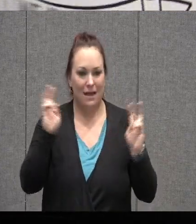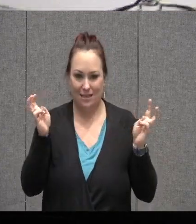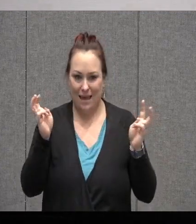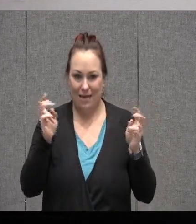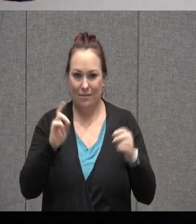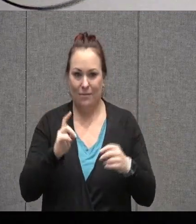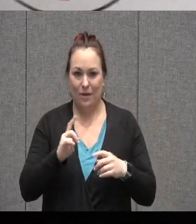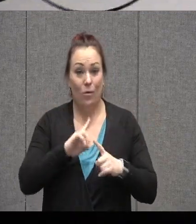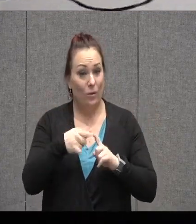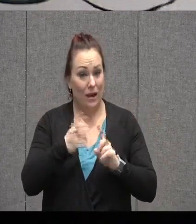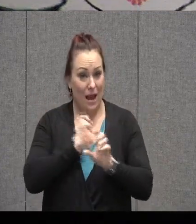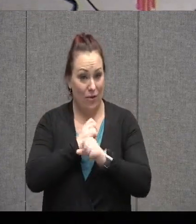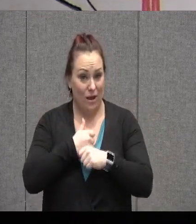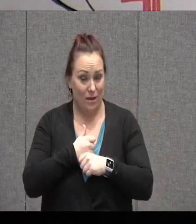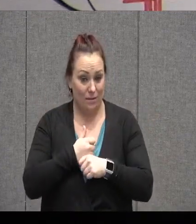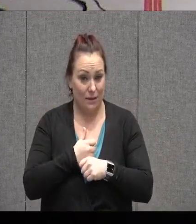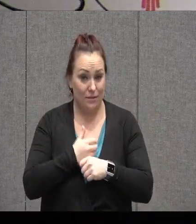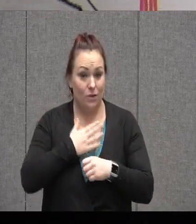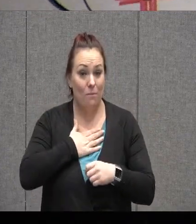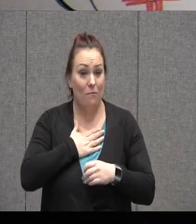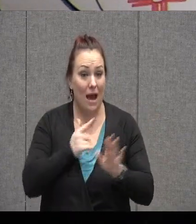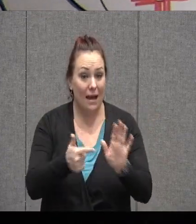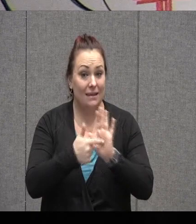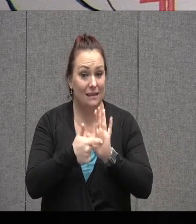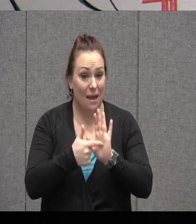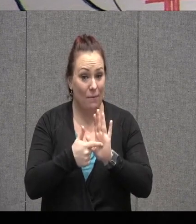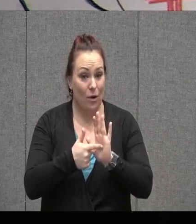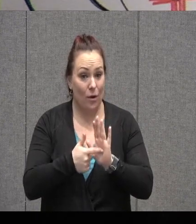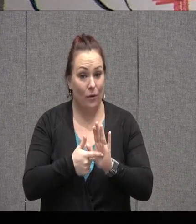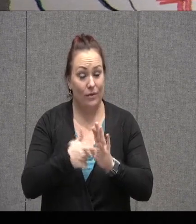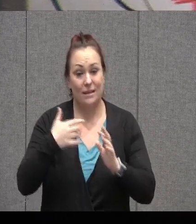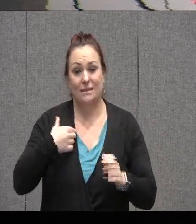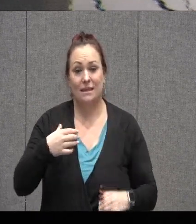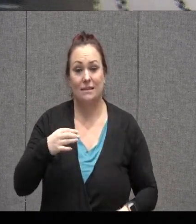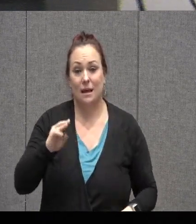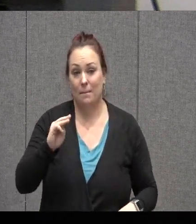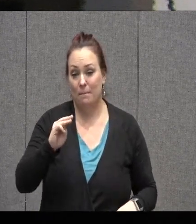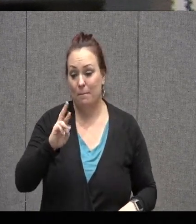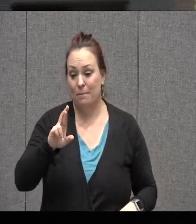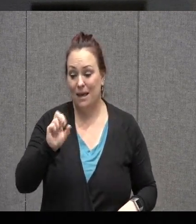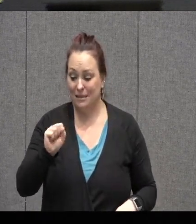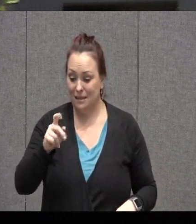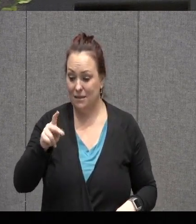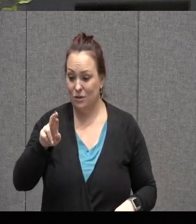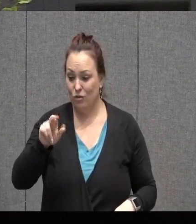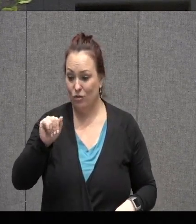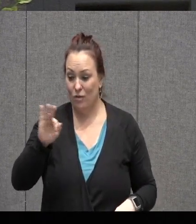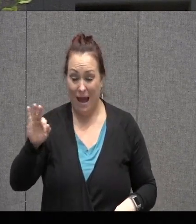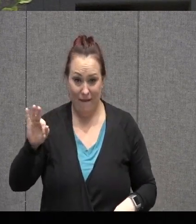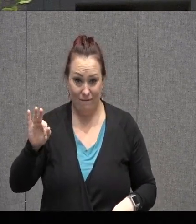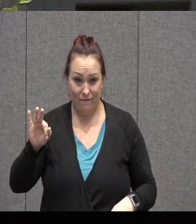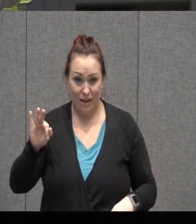So, here's my example of Mrs Craft's currency, and you can see that,